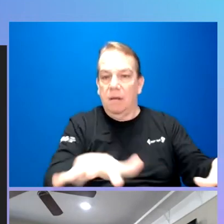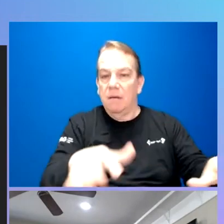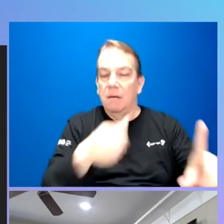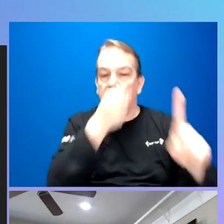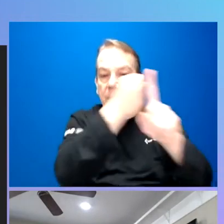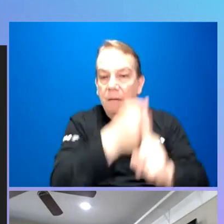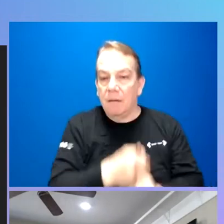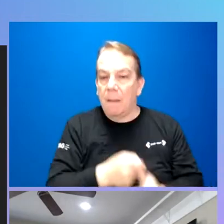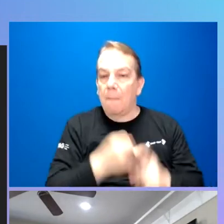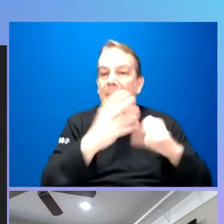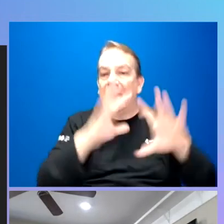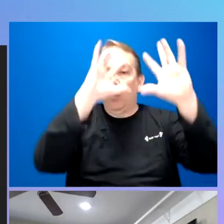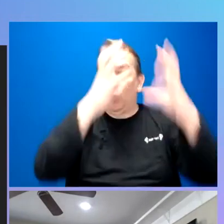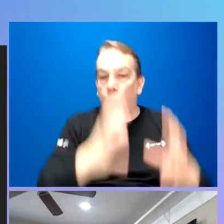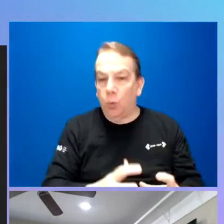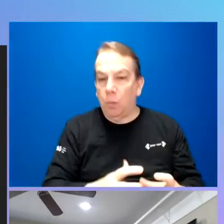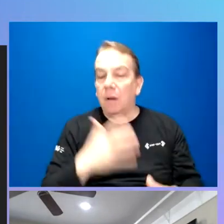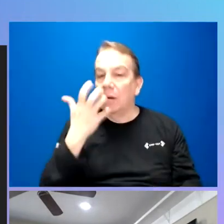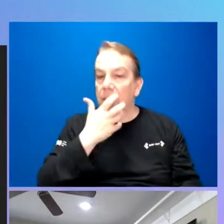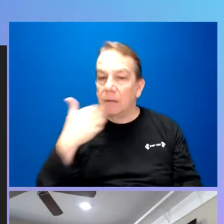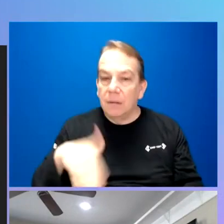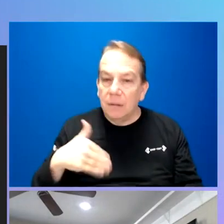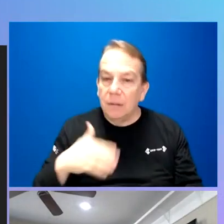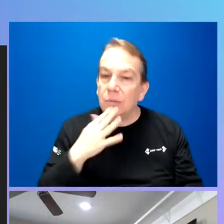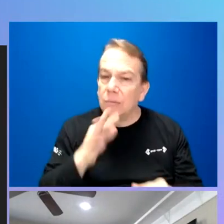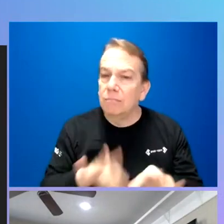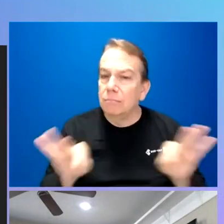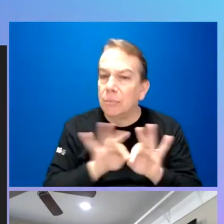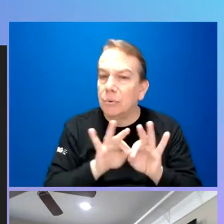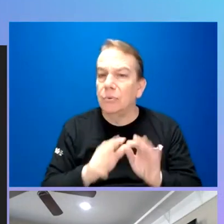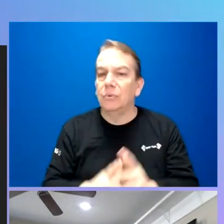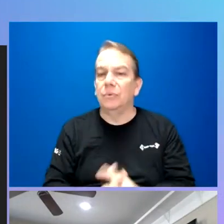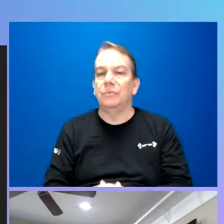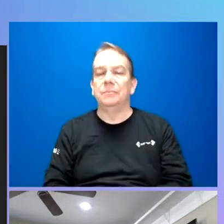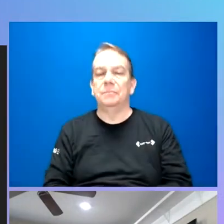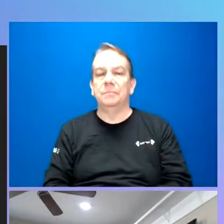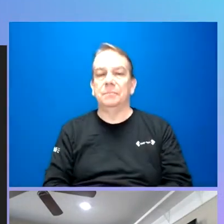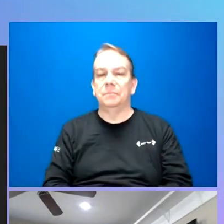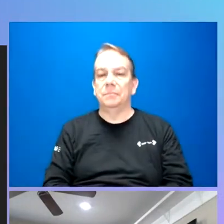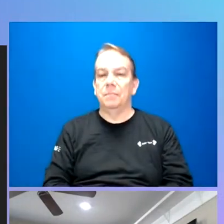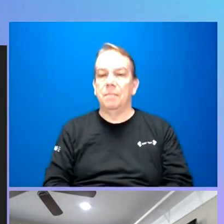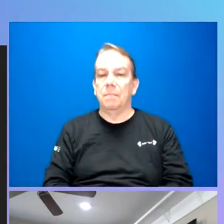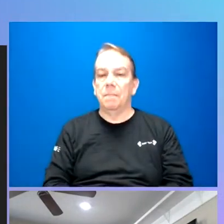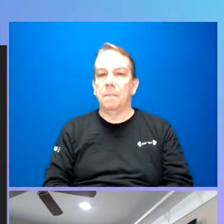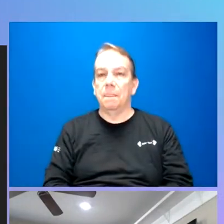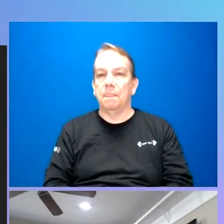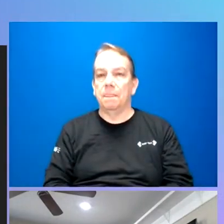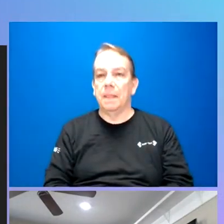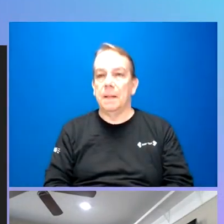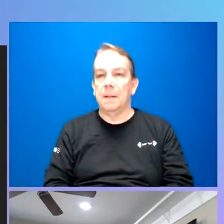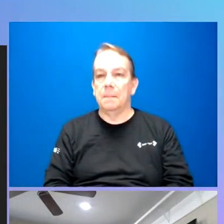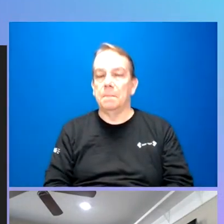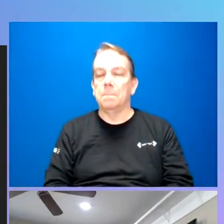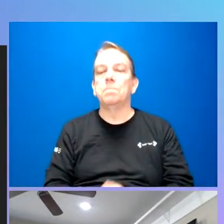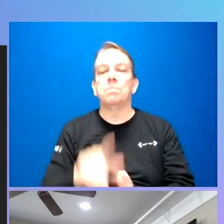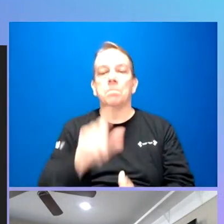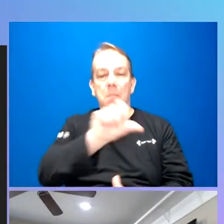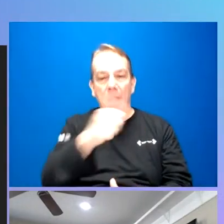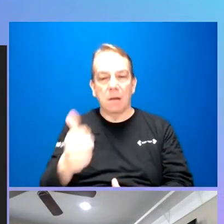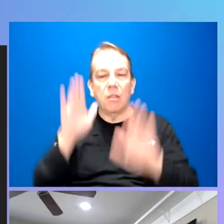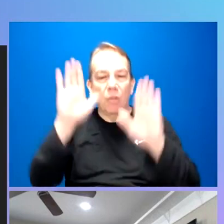continue on. Um another good thing about having a really